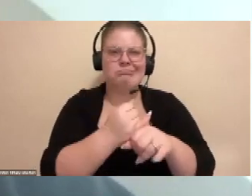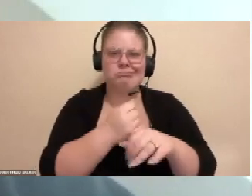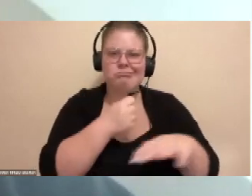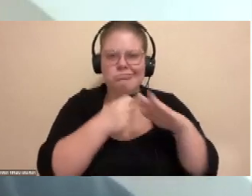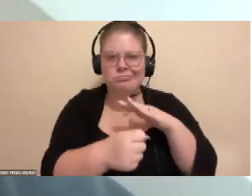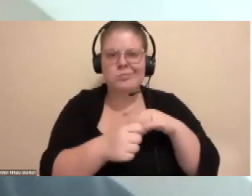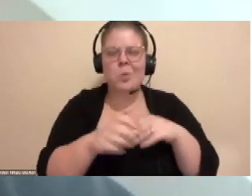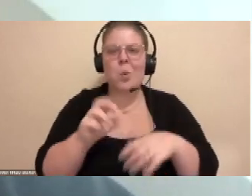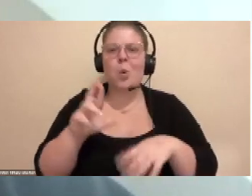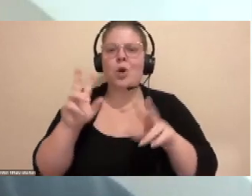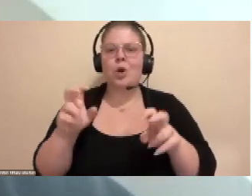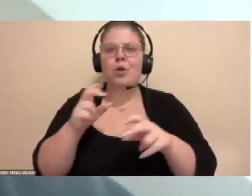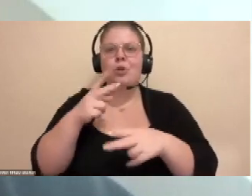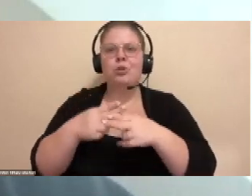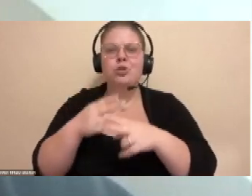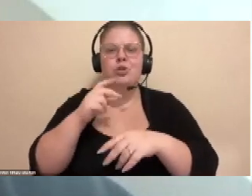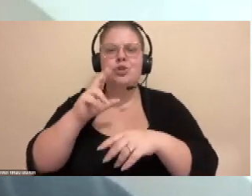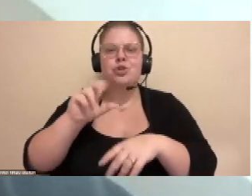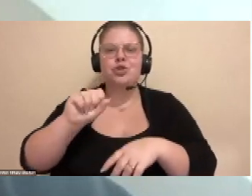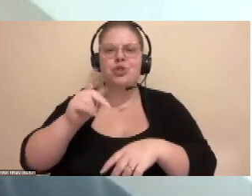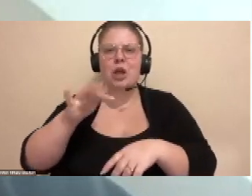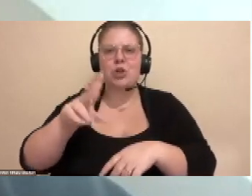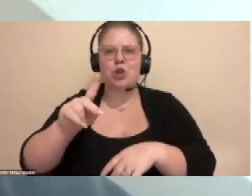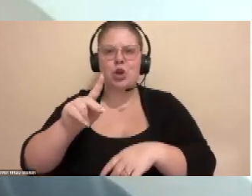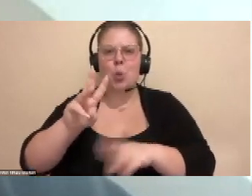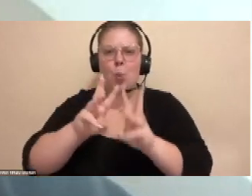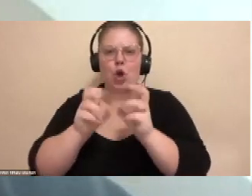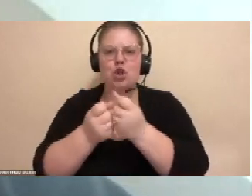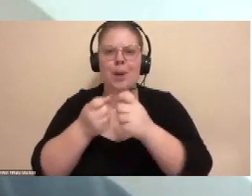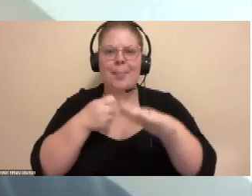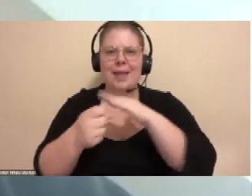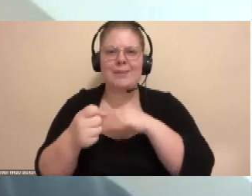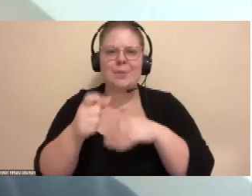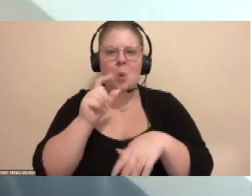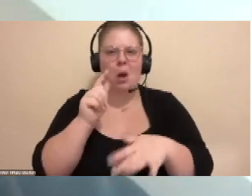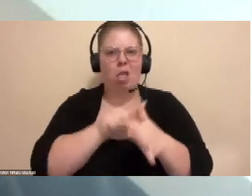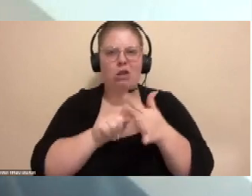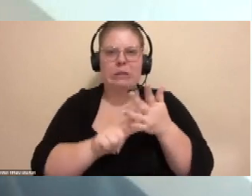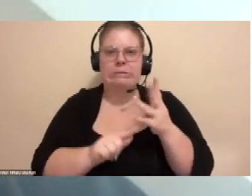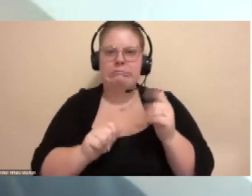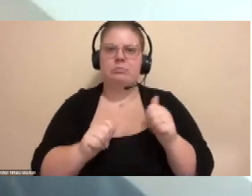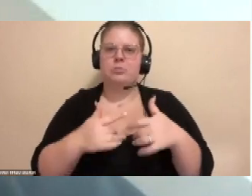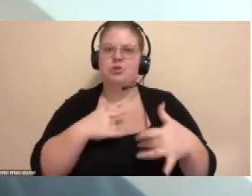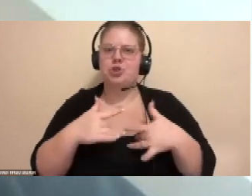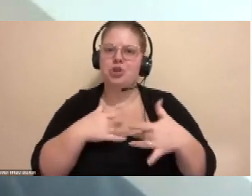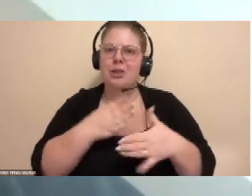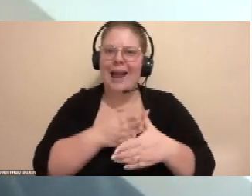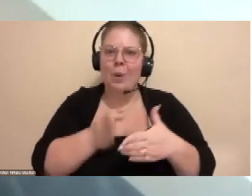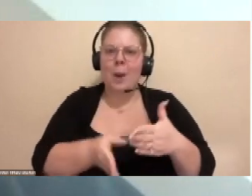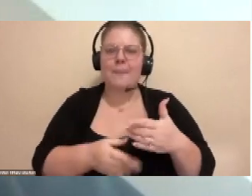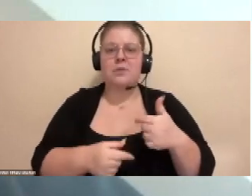any number of other outcomes that we see as incredibly concerning. As a researcher, I just think we don't have